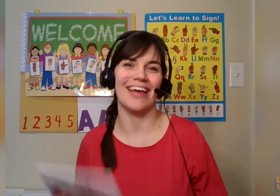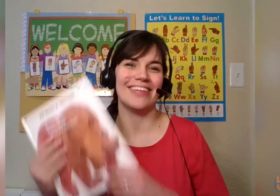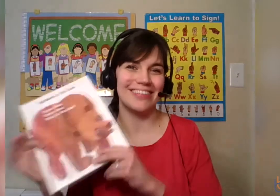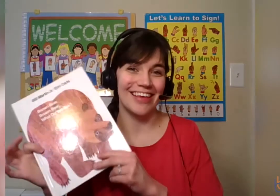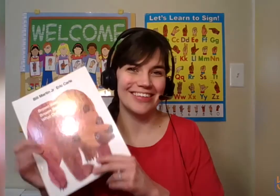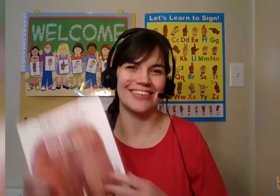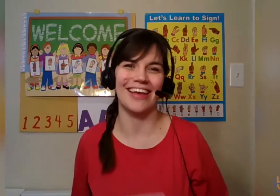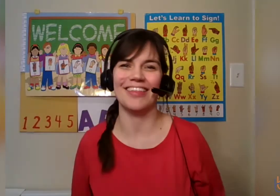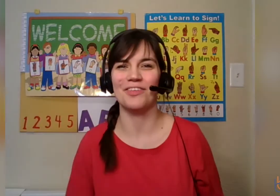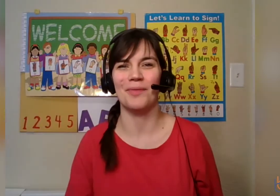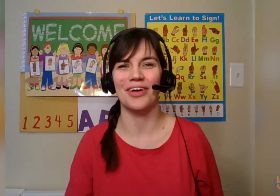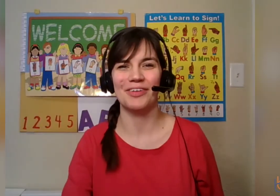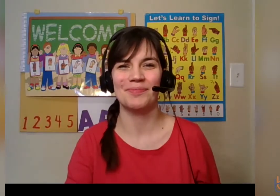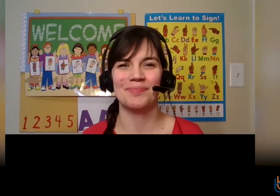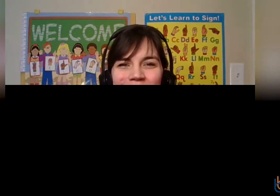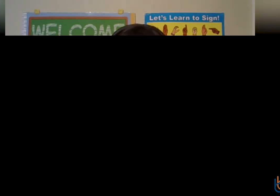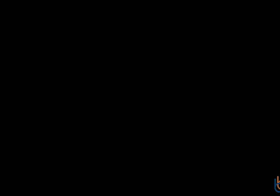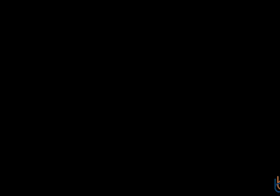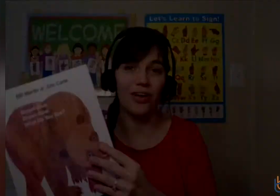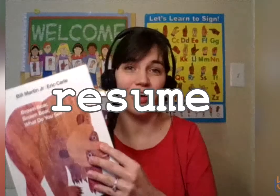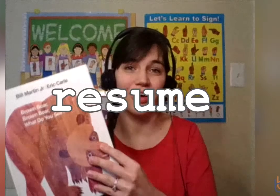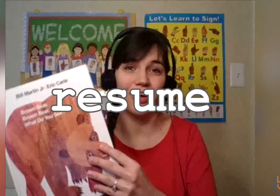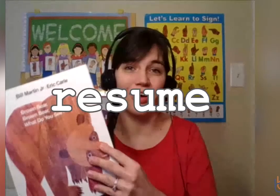signs to sign this book.